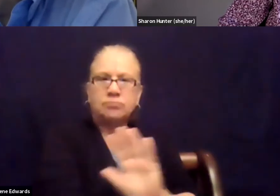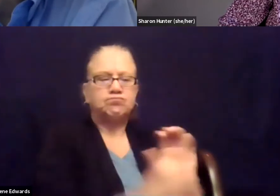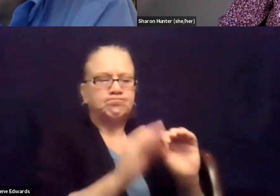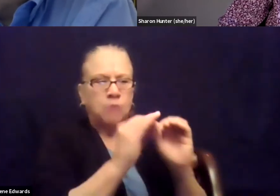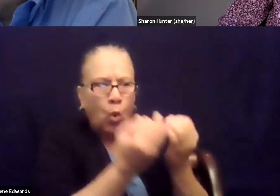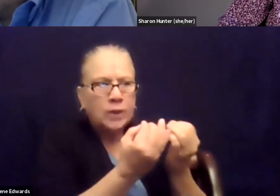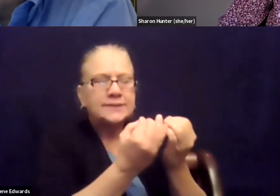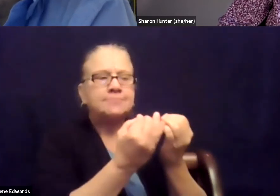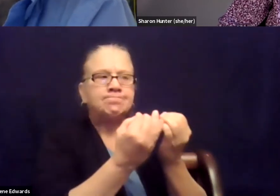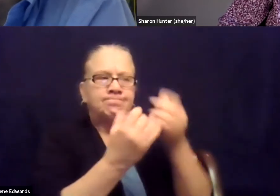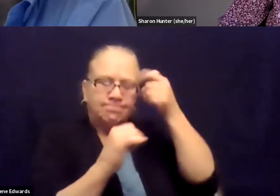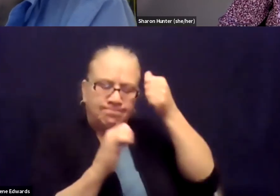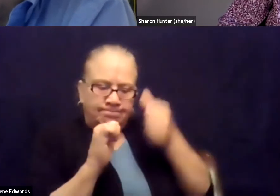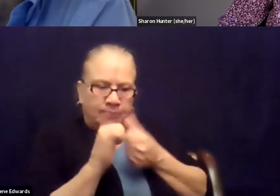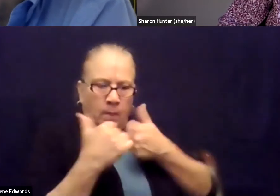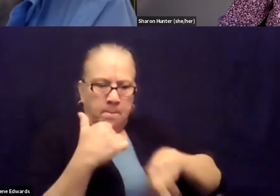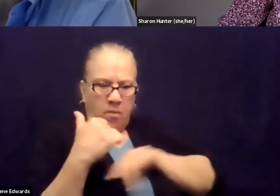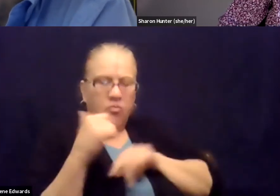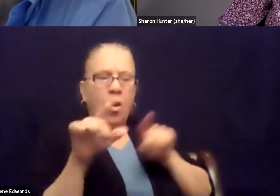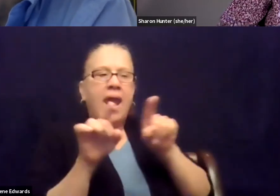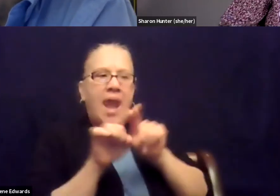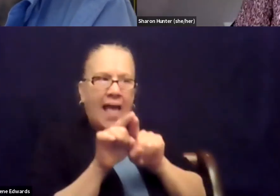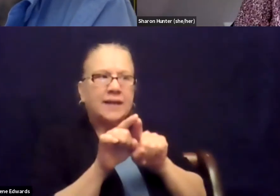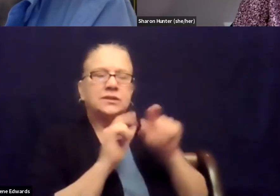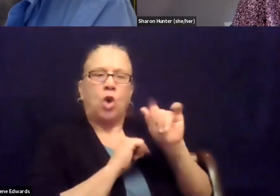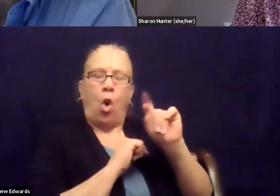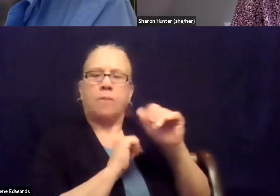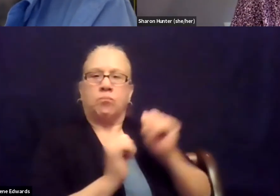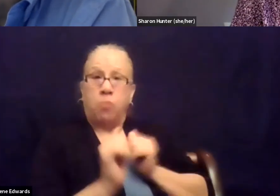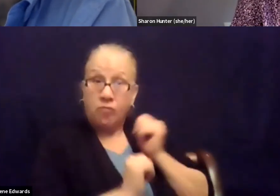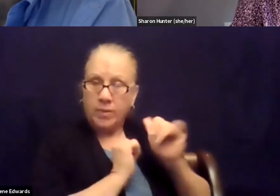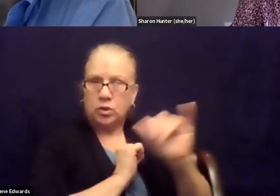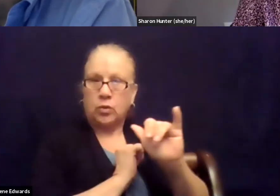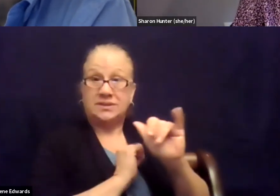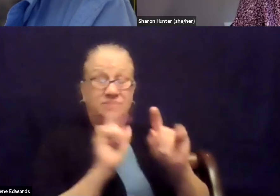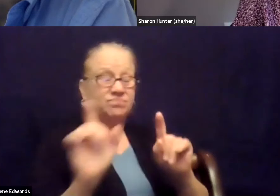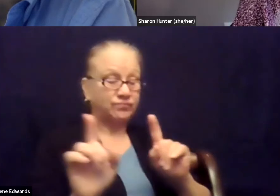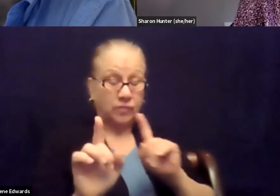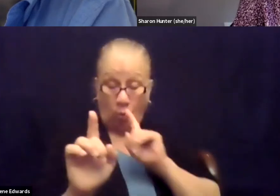just like a performance. -- We are still at a positivity rate of 6%,